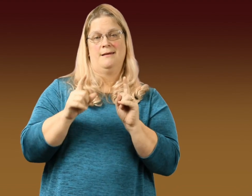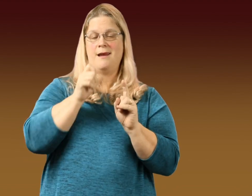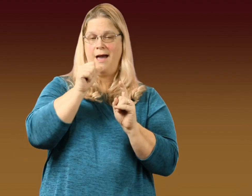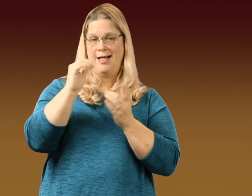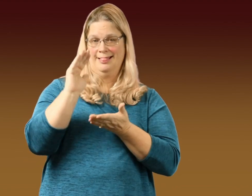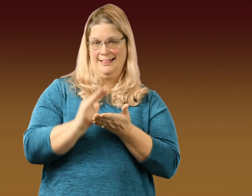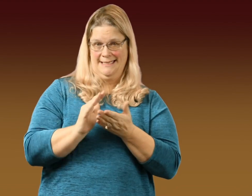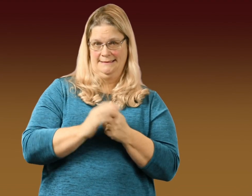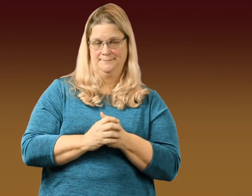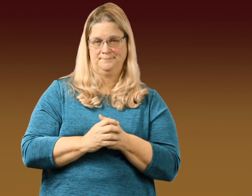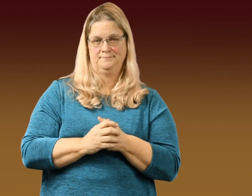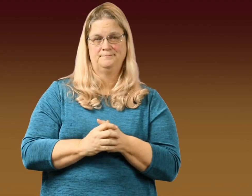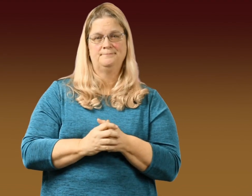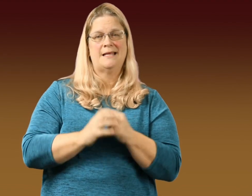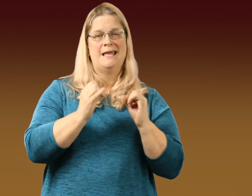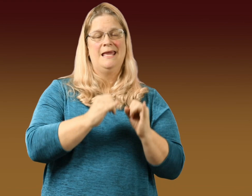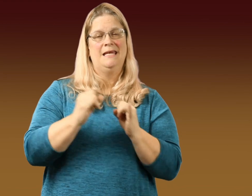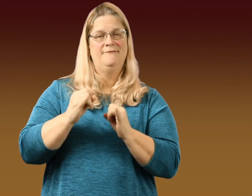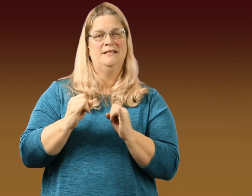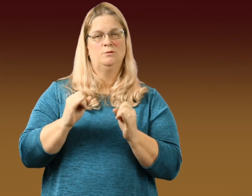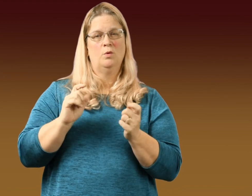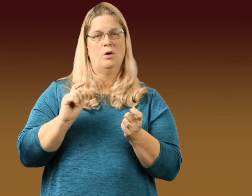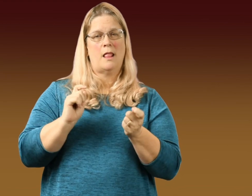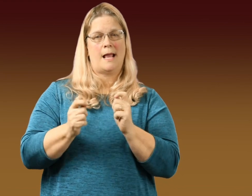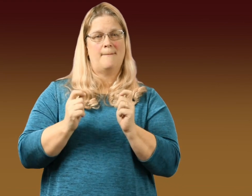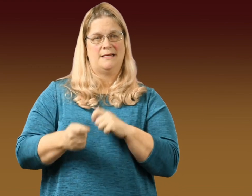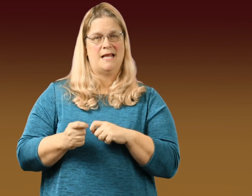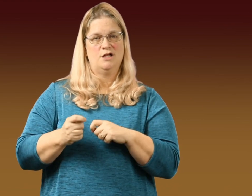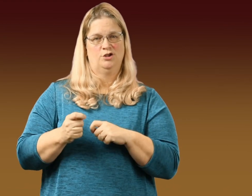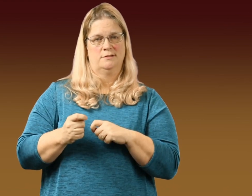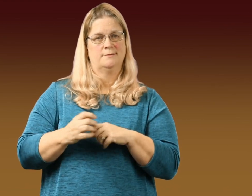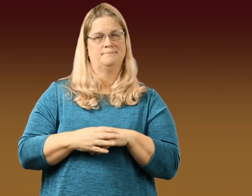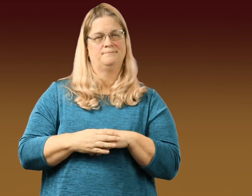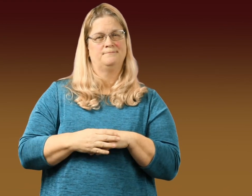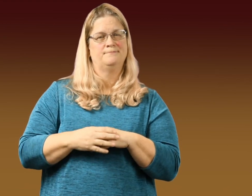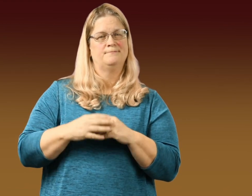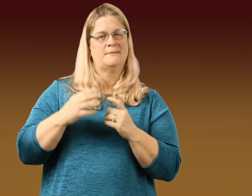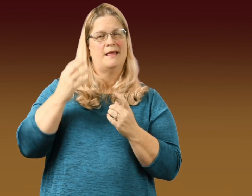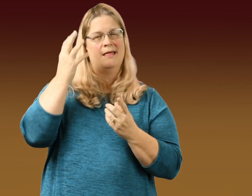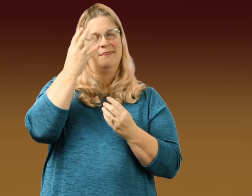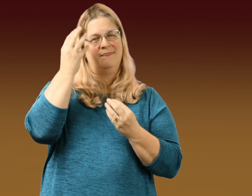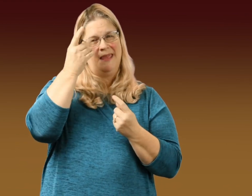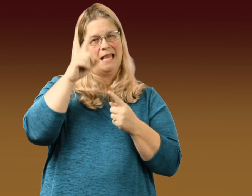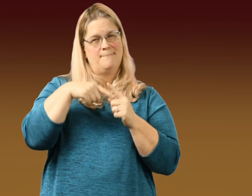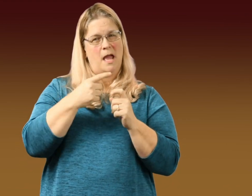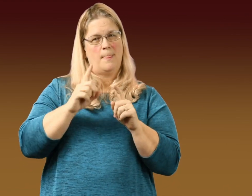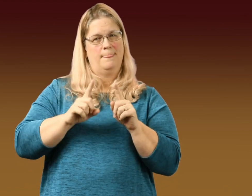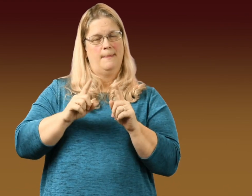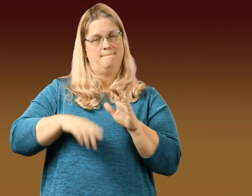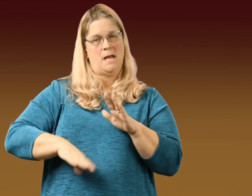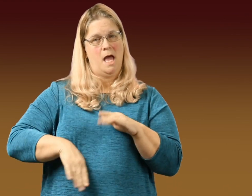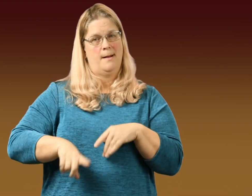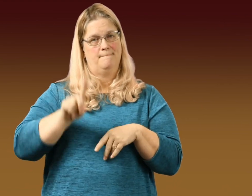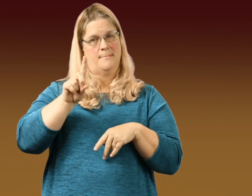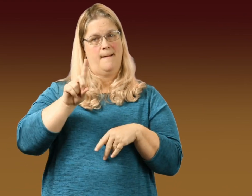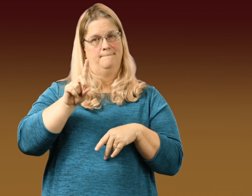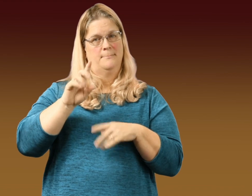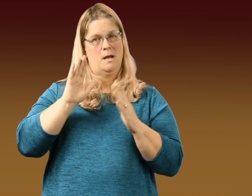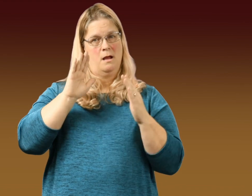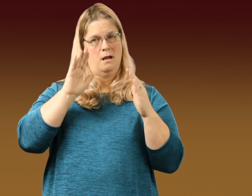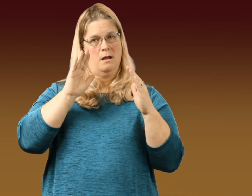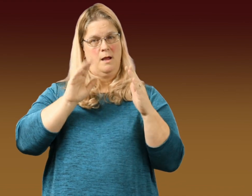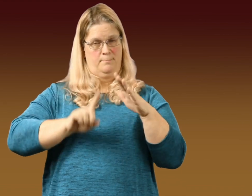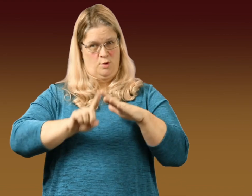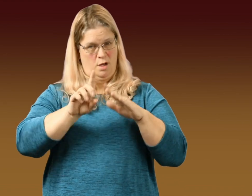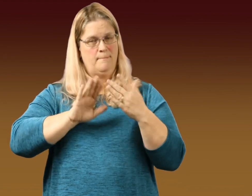Last, but not least, individual accommodations -- think about the bottom-up approaches,